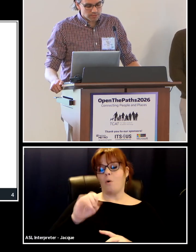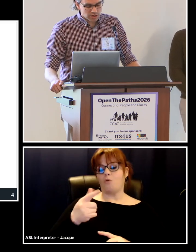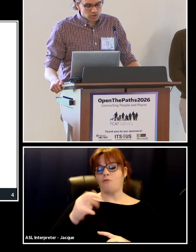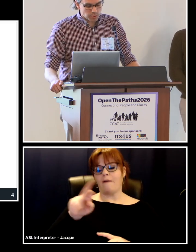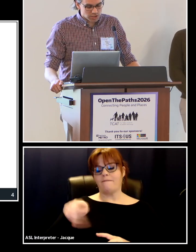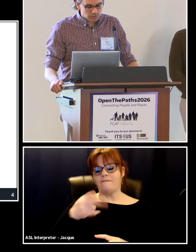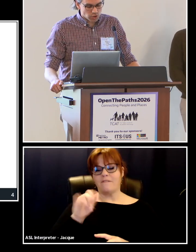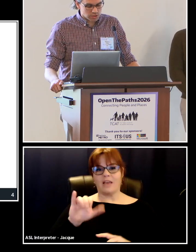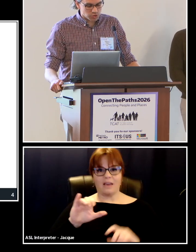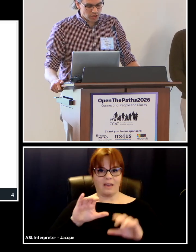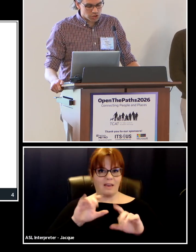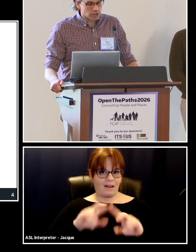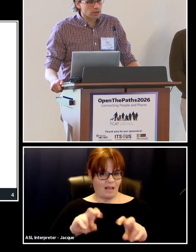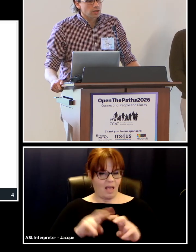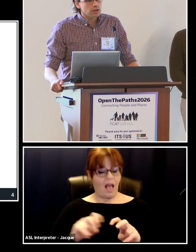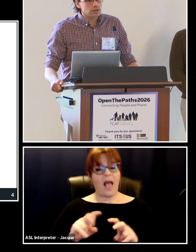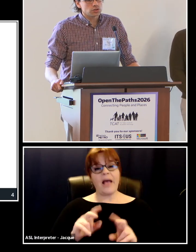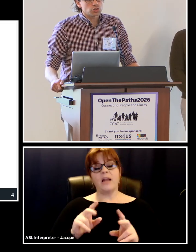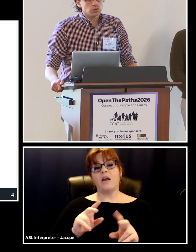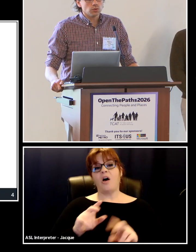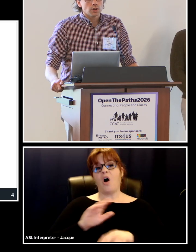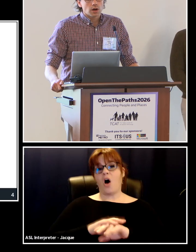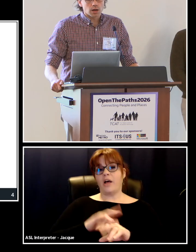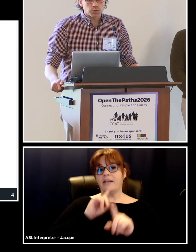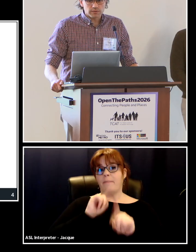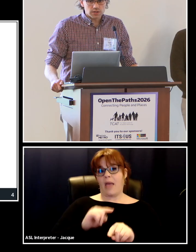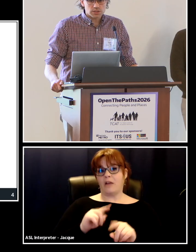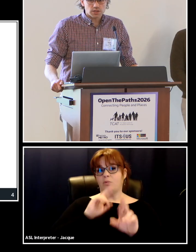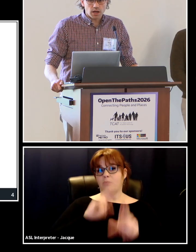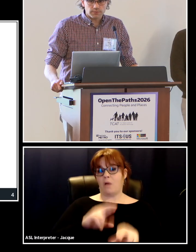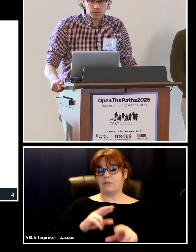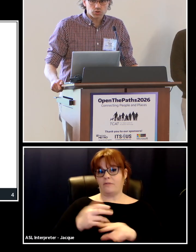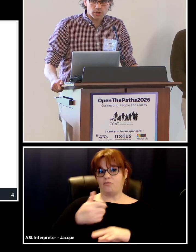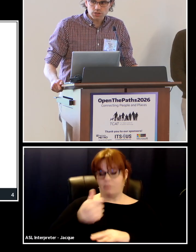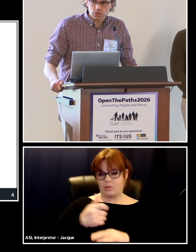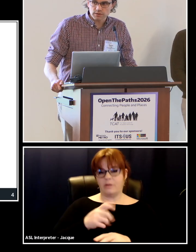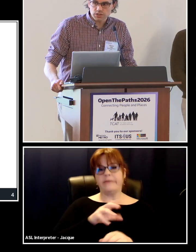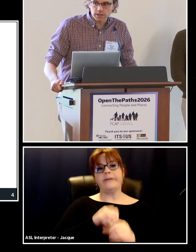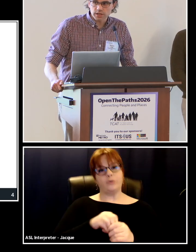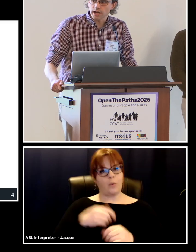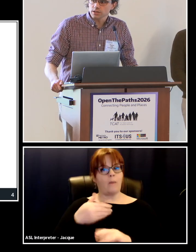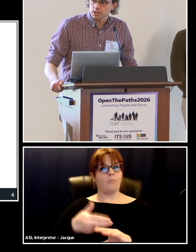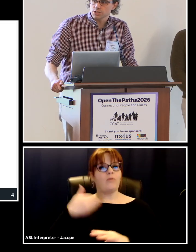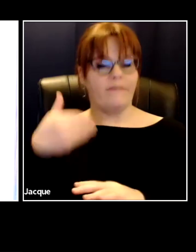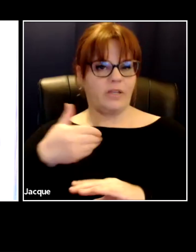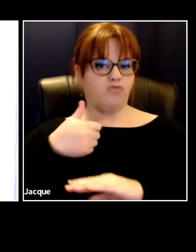demand responsive transportation into our previous uh frequent transit service study analysis. So,